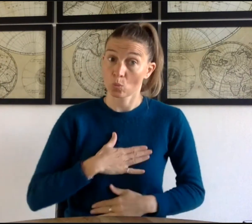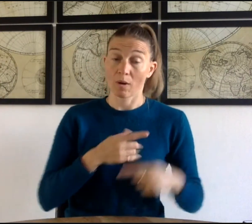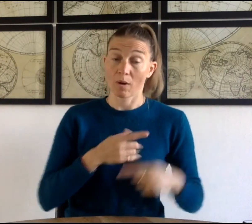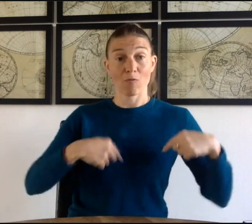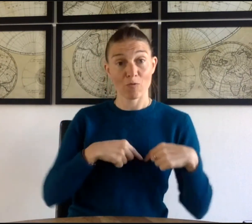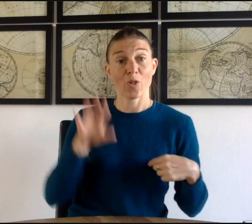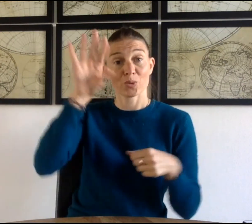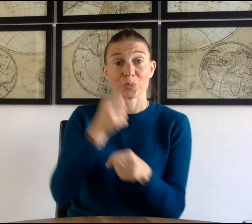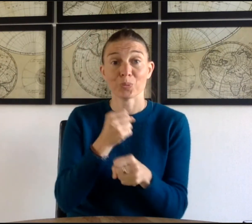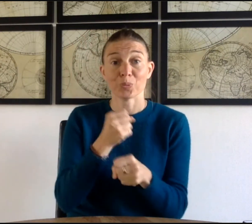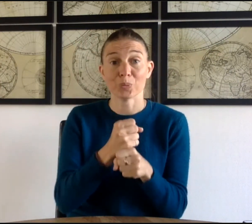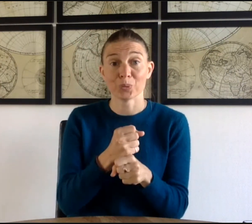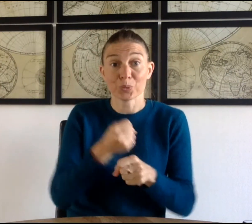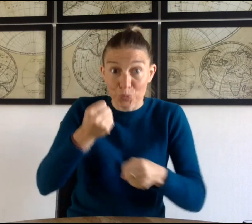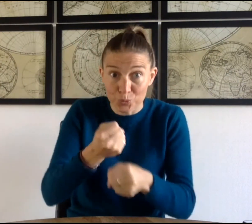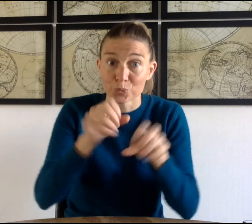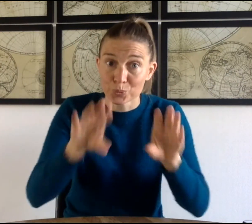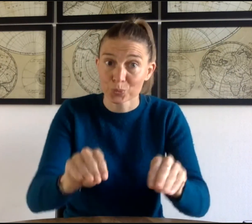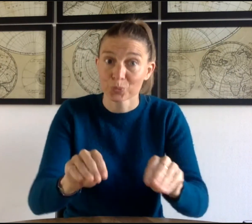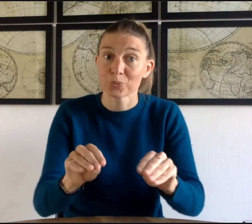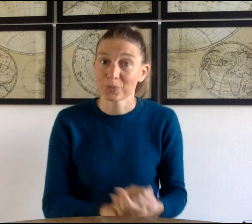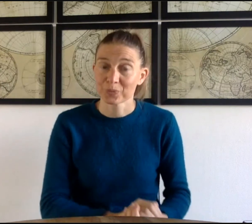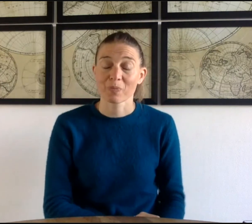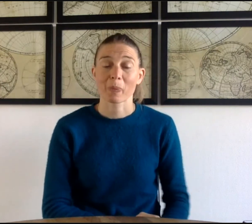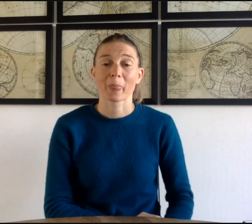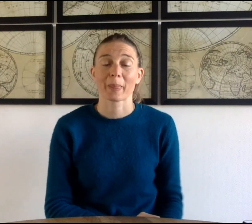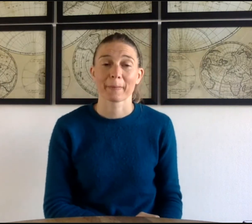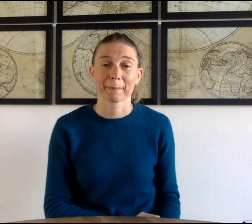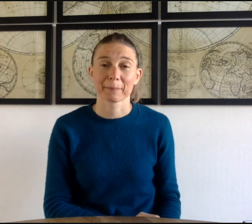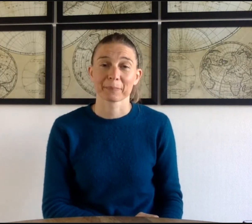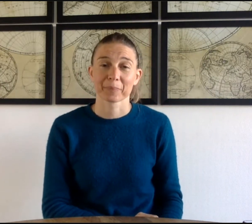And, this is very important that we are seen also